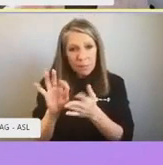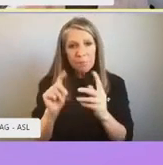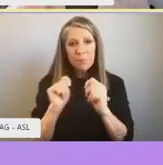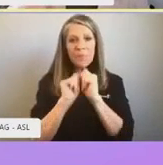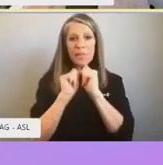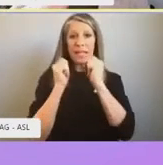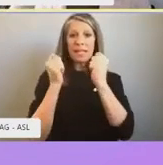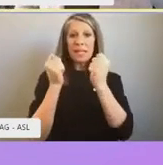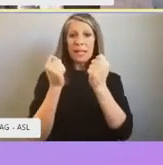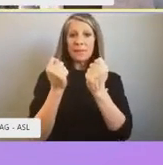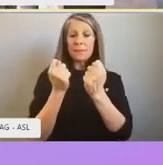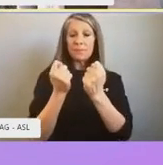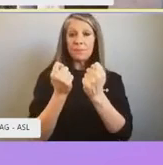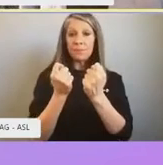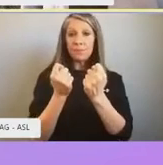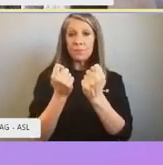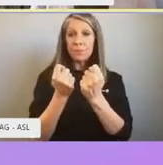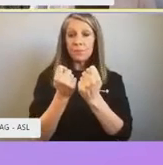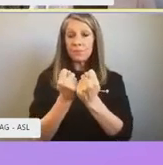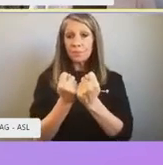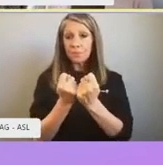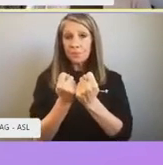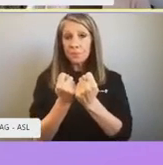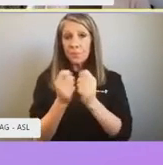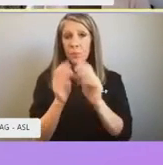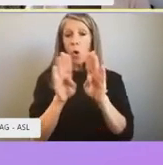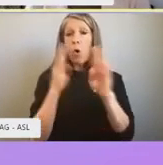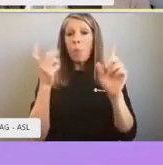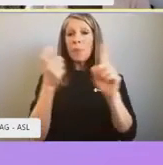ballot and the way we cast that ballot is how that